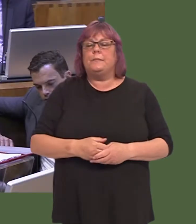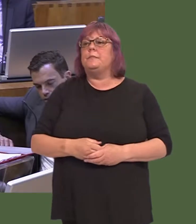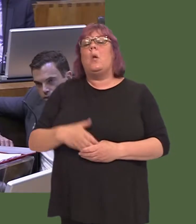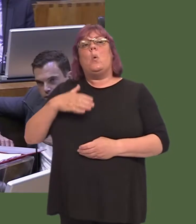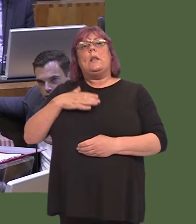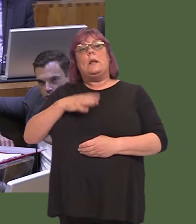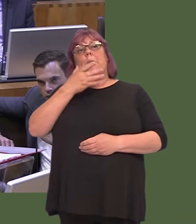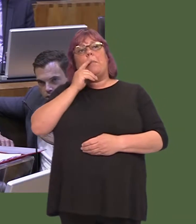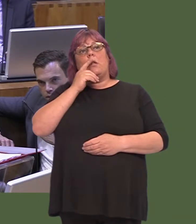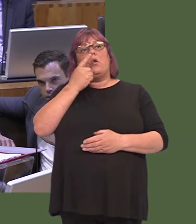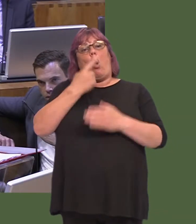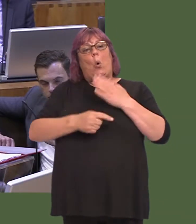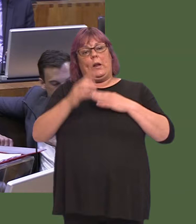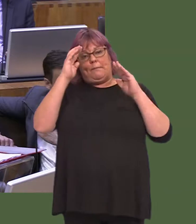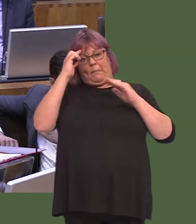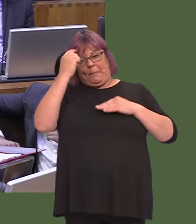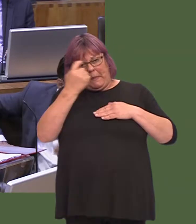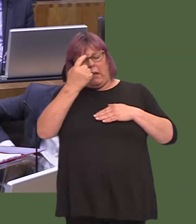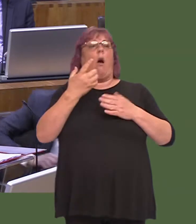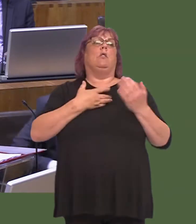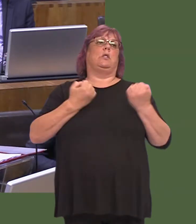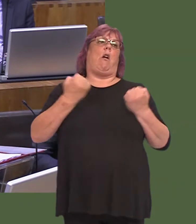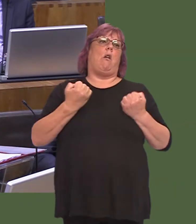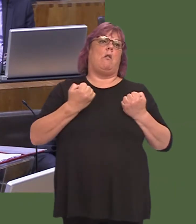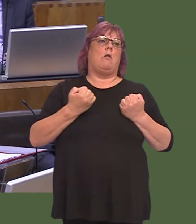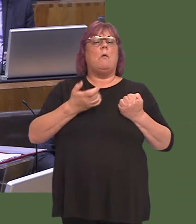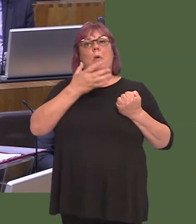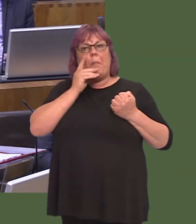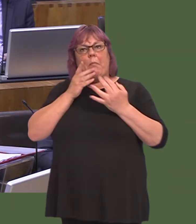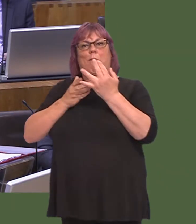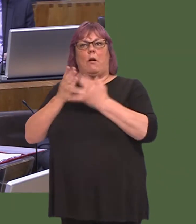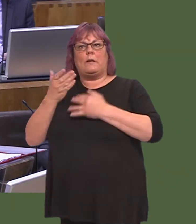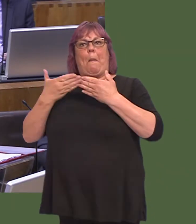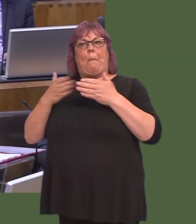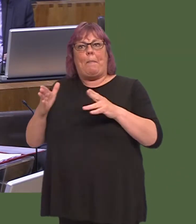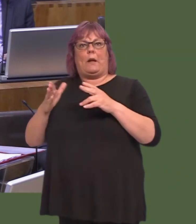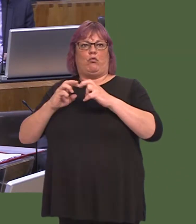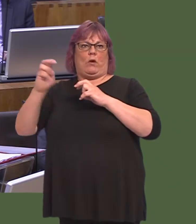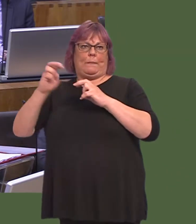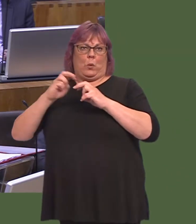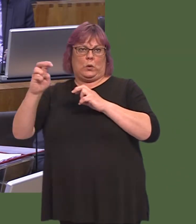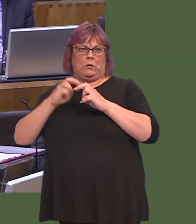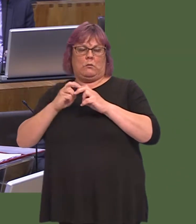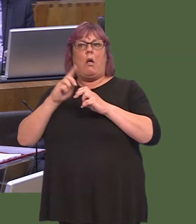encourage more people out of their cars, and also, of course, to ensure that people are able to use the public transport network as conveniently as possible.